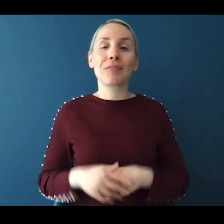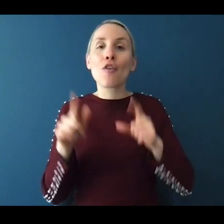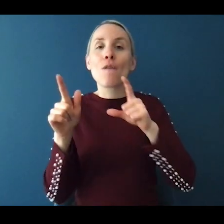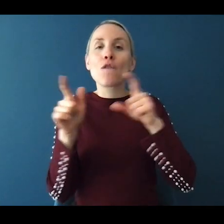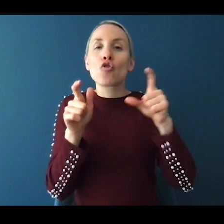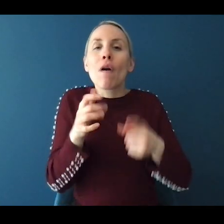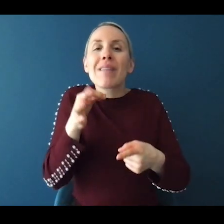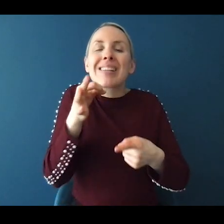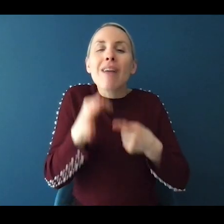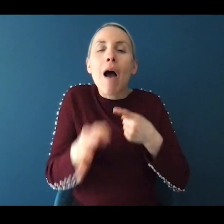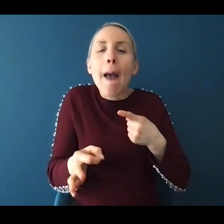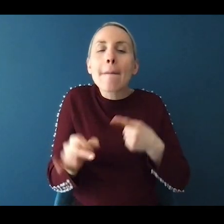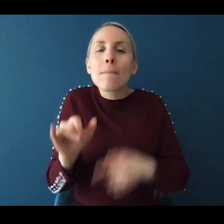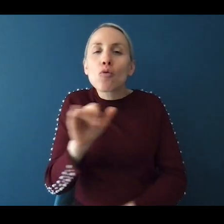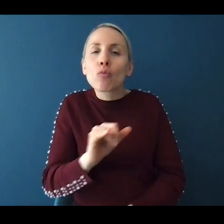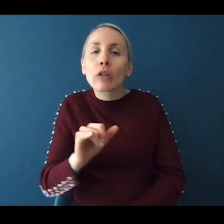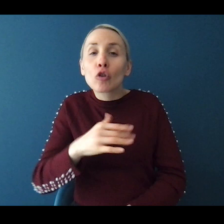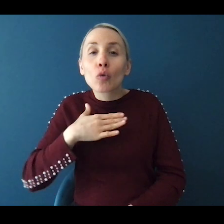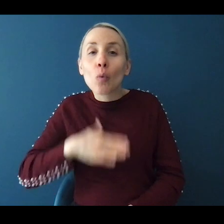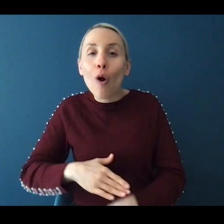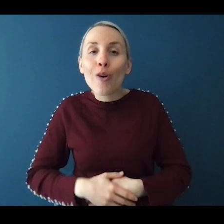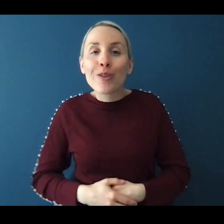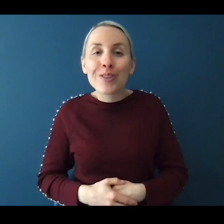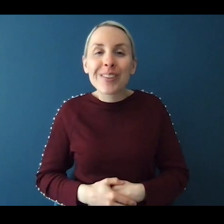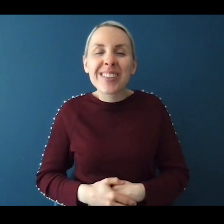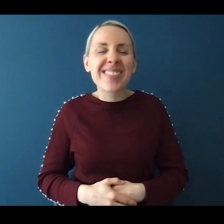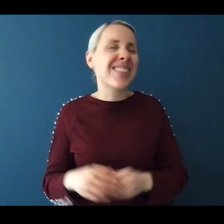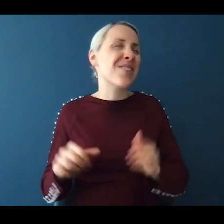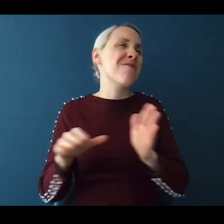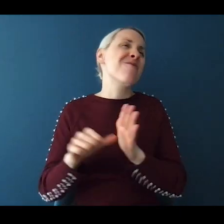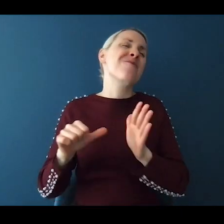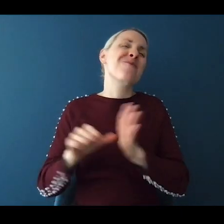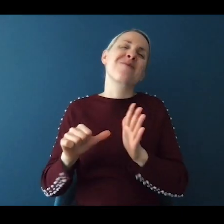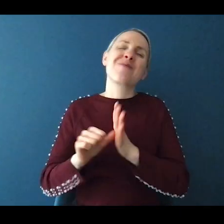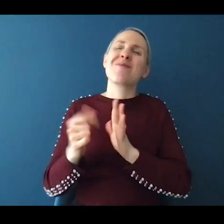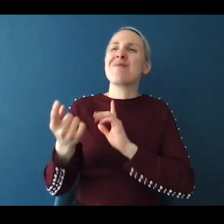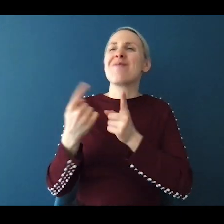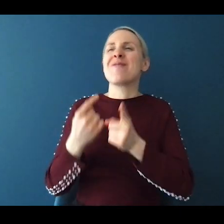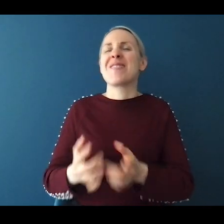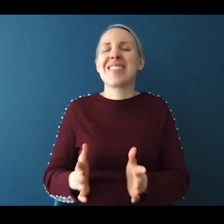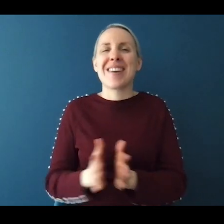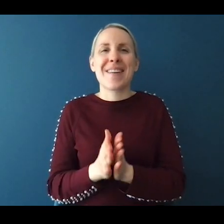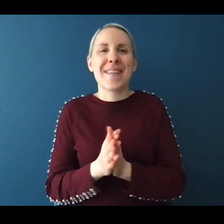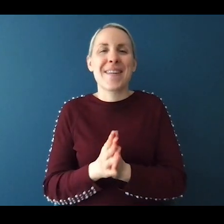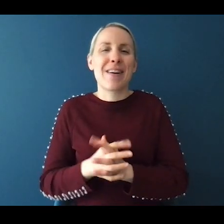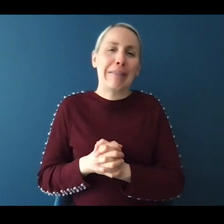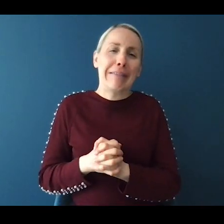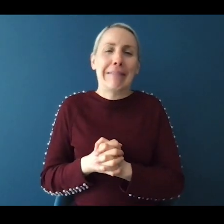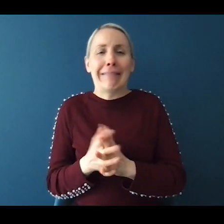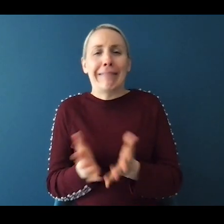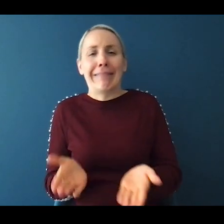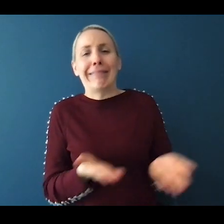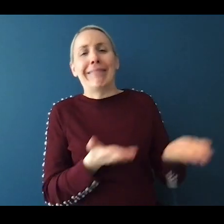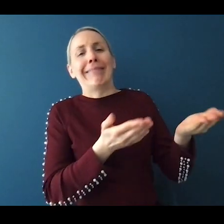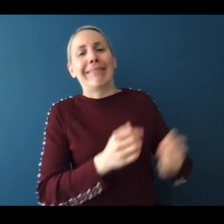are you looking for I think that's such a hard question so I’m gonna put it out there